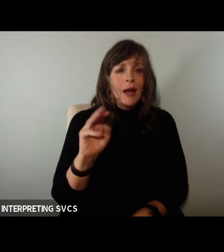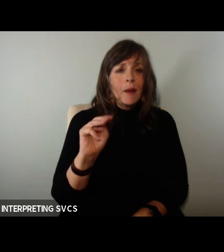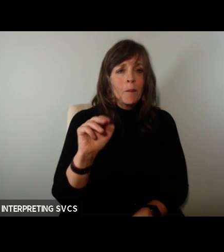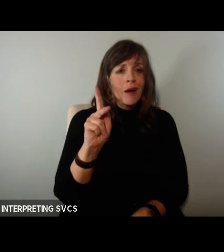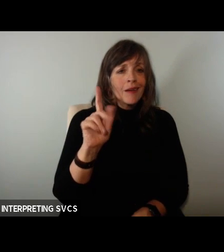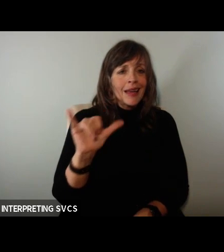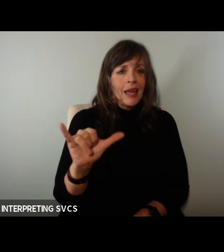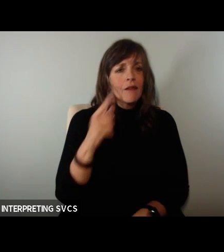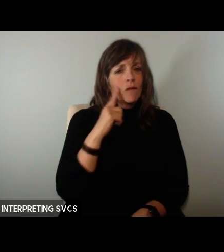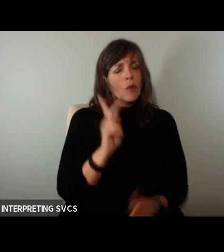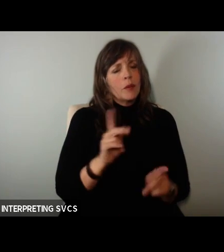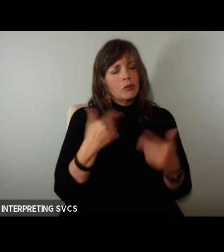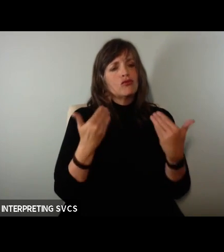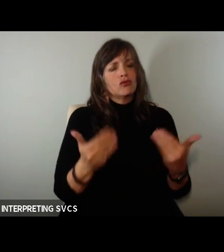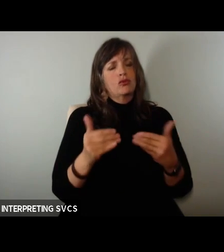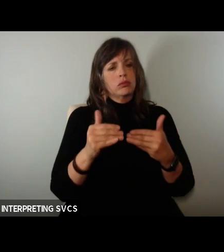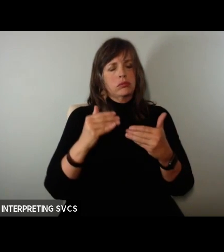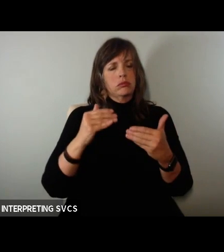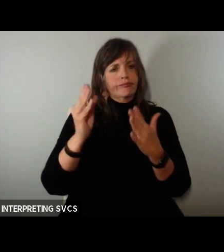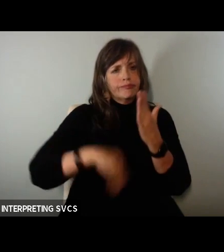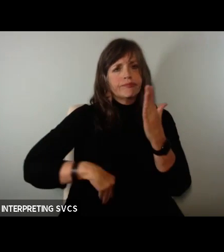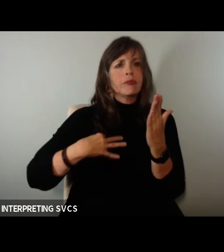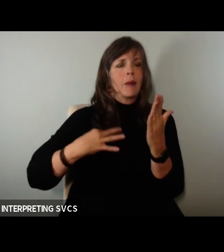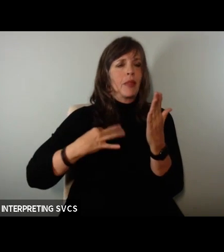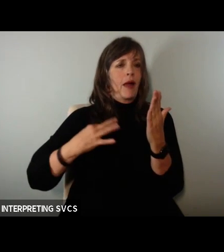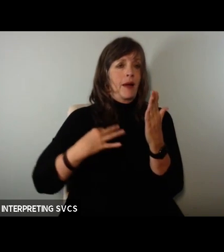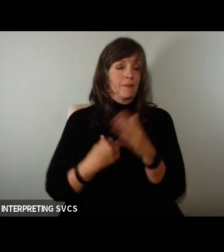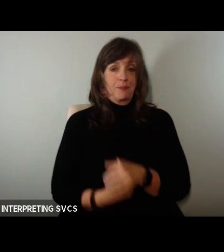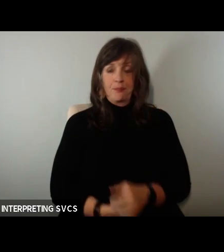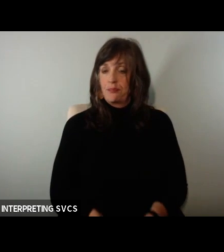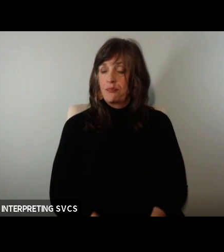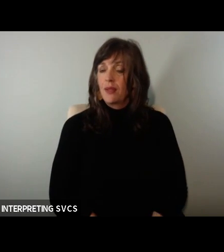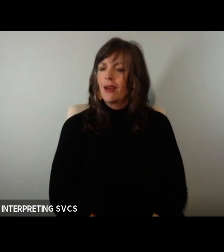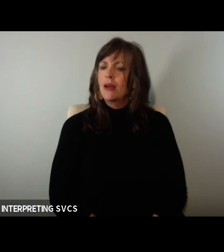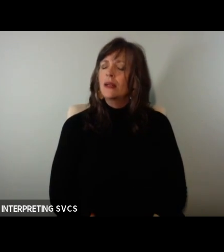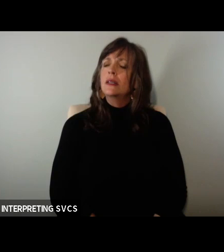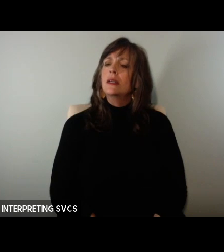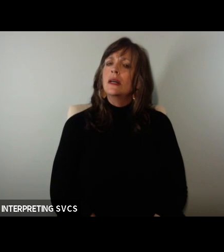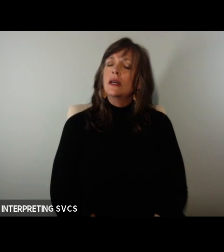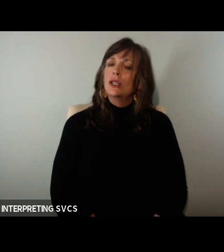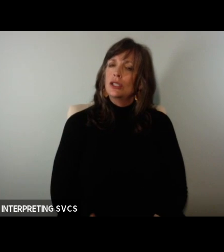A couple of things I would say if you are interested in starting one of your own